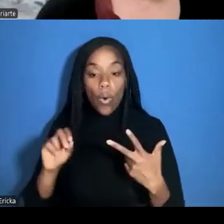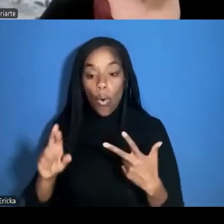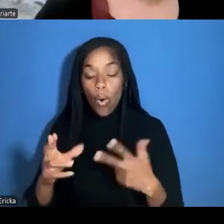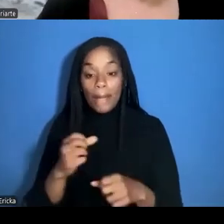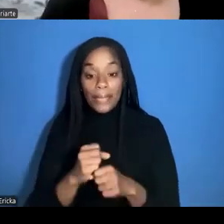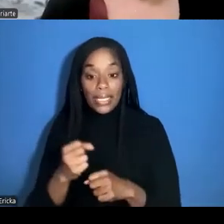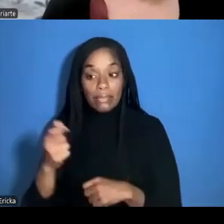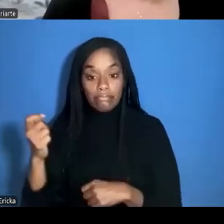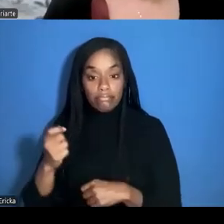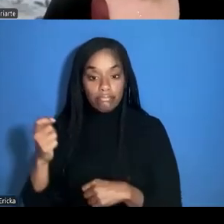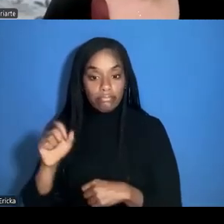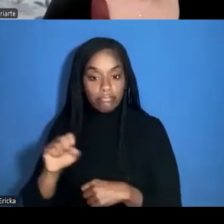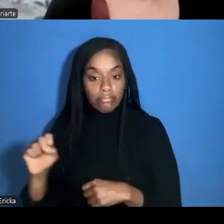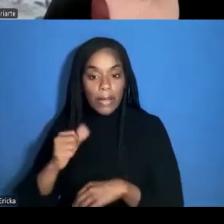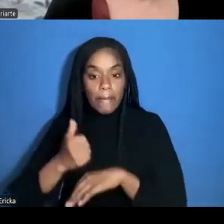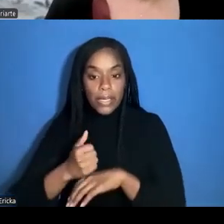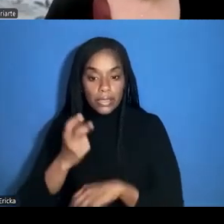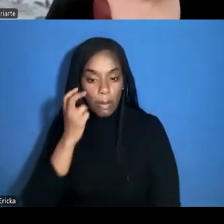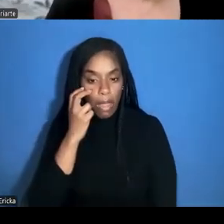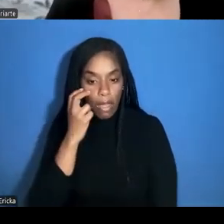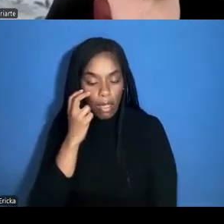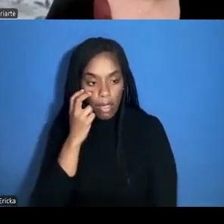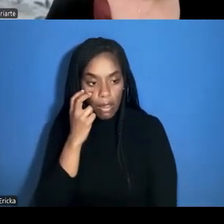Or I get, a letter from a doctor